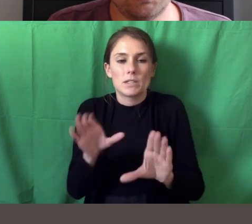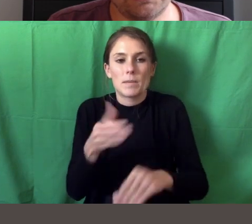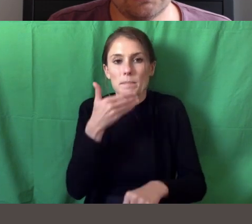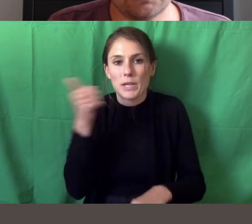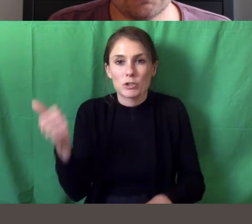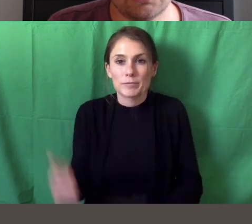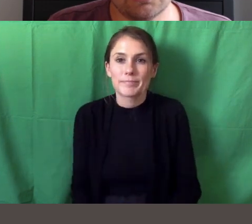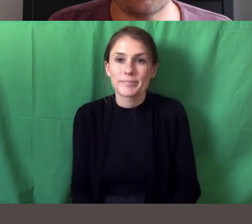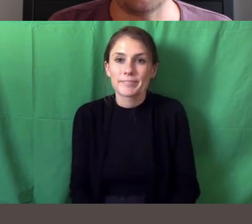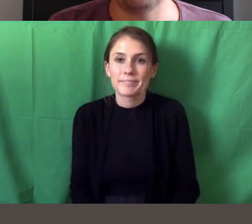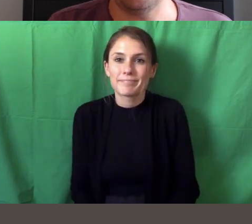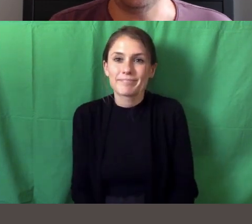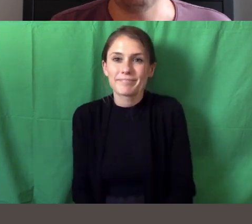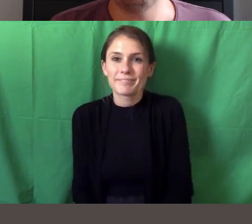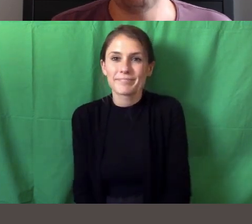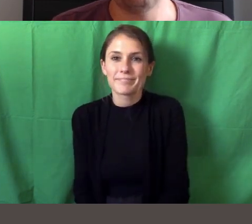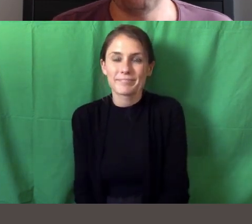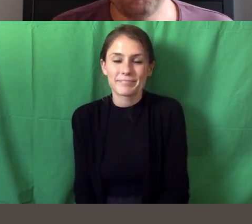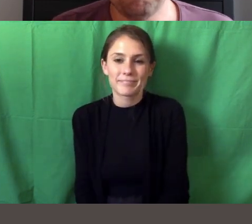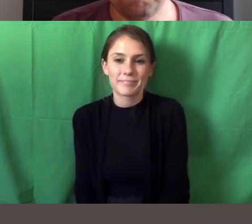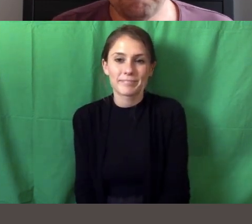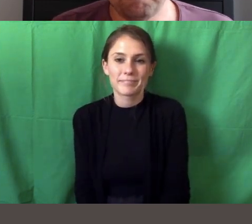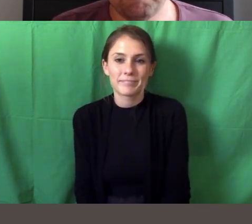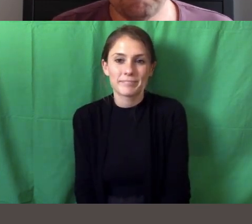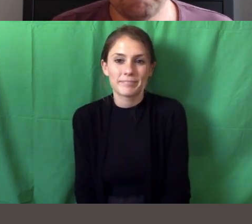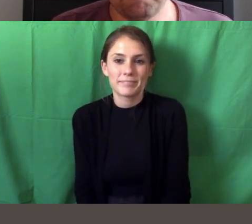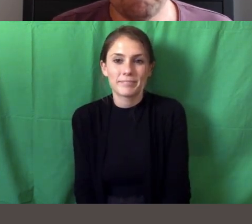And then we thought about what we could have done better.